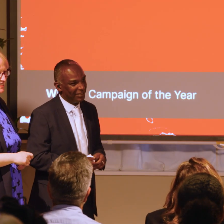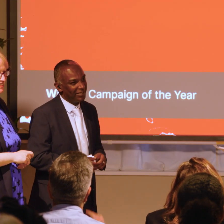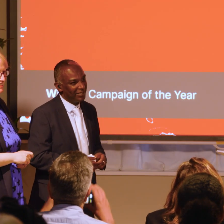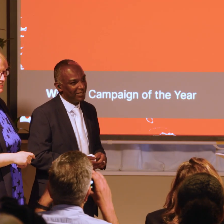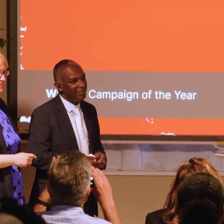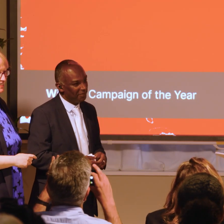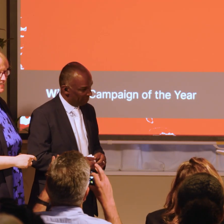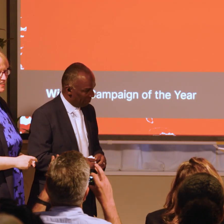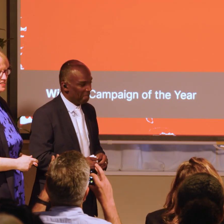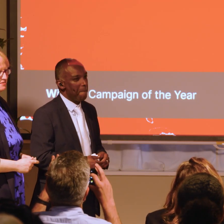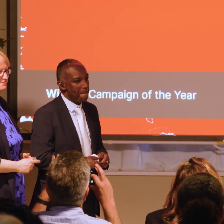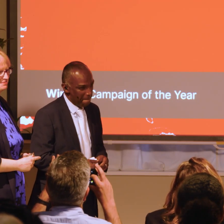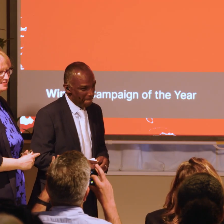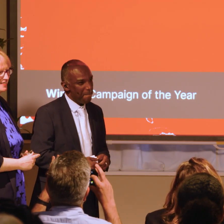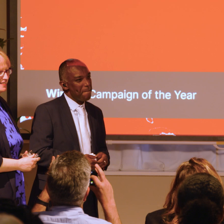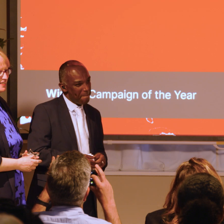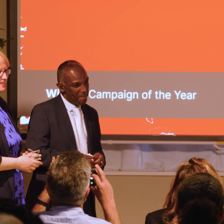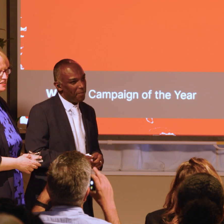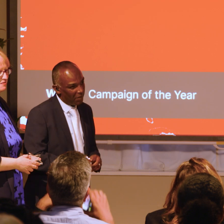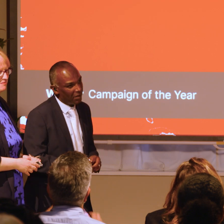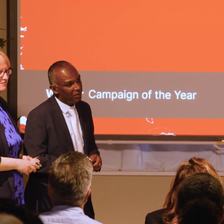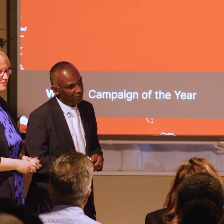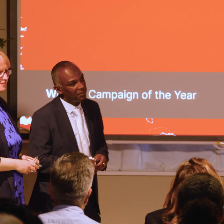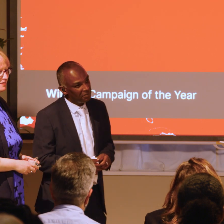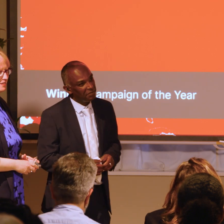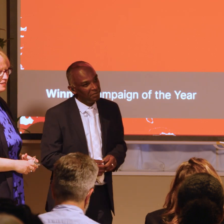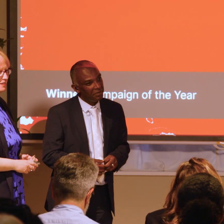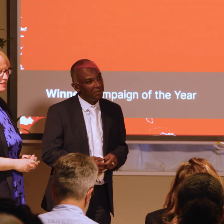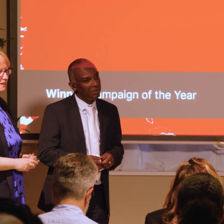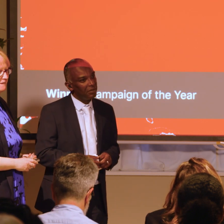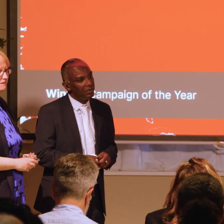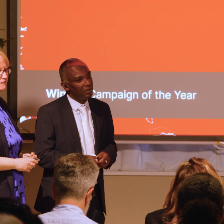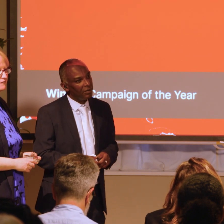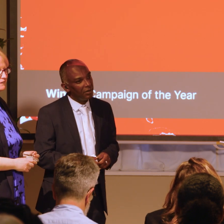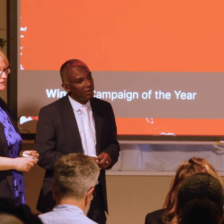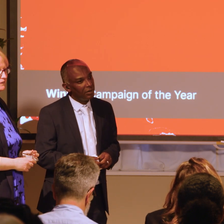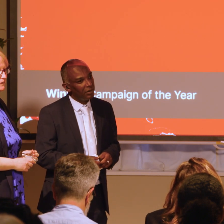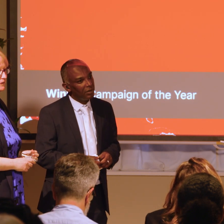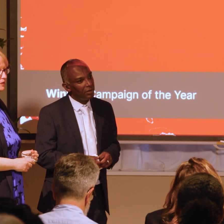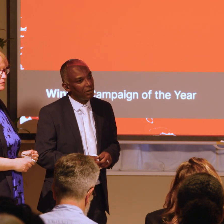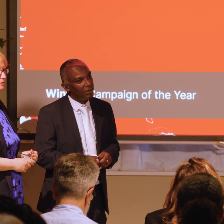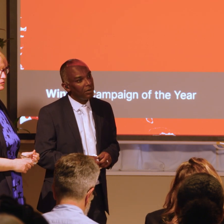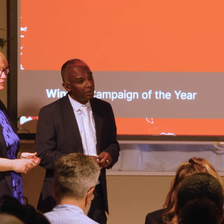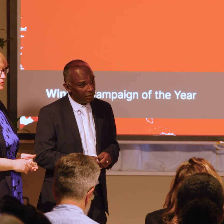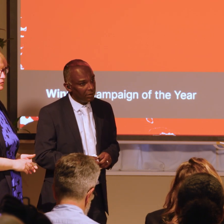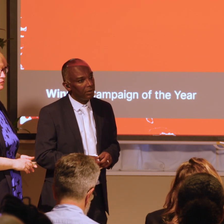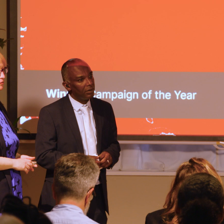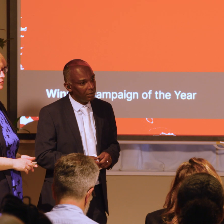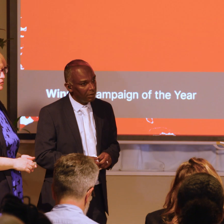Congratulations, it's wonderful to have you here. Getting this legislation through was an enormous achievement.